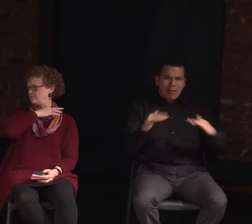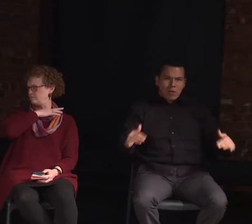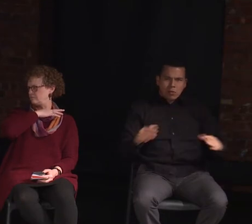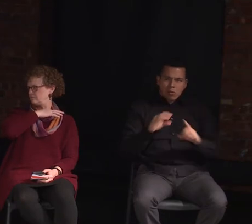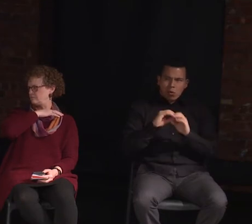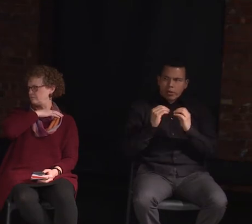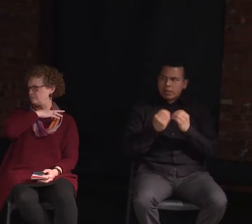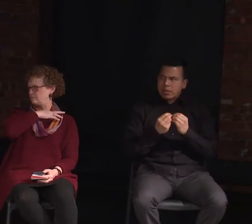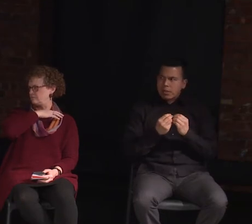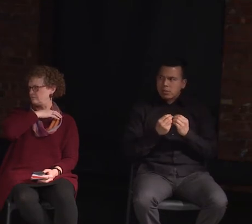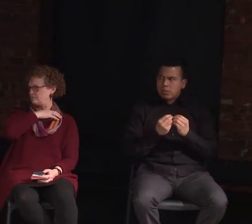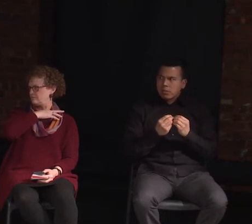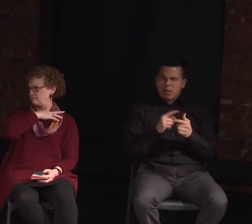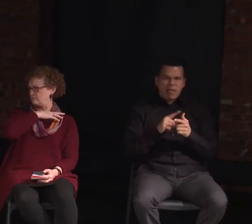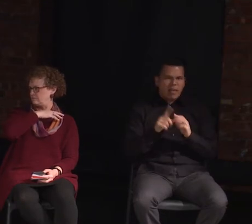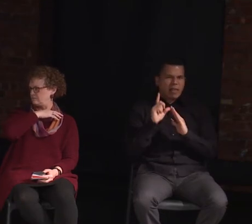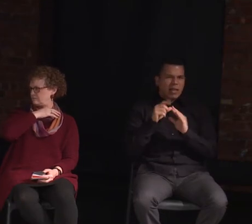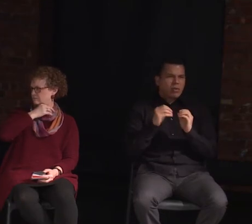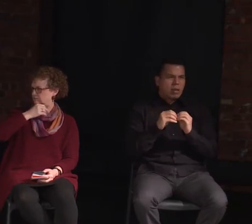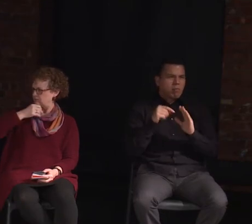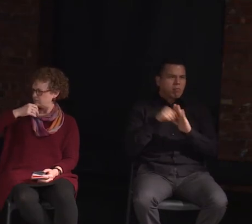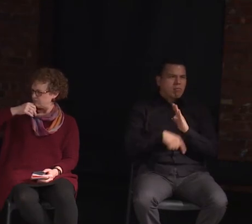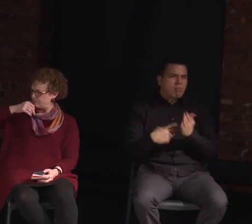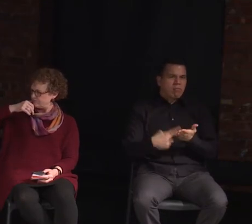We can get in further to that later. I think then, the election happened.